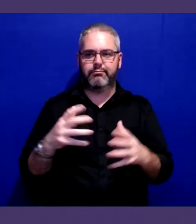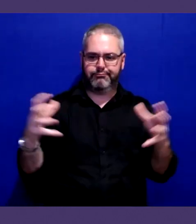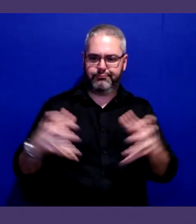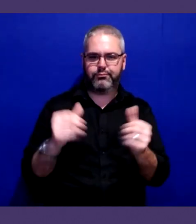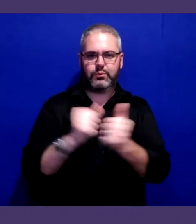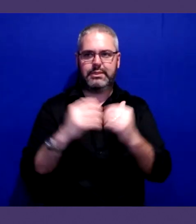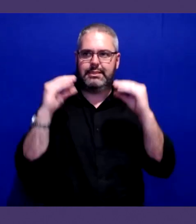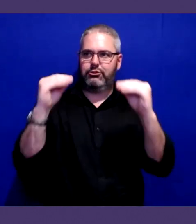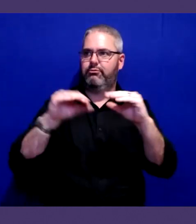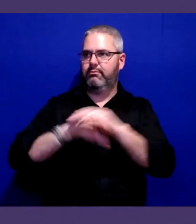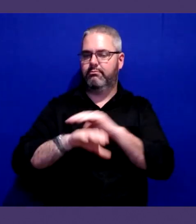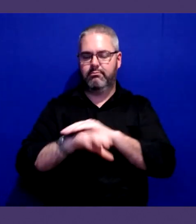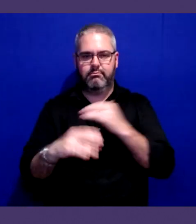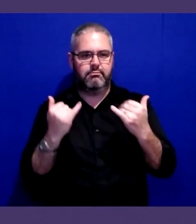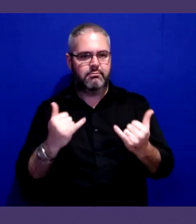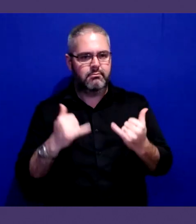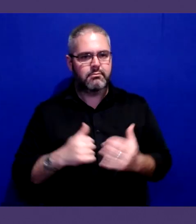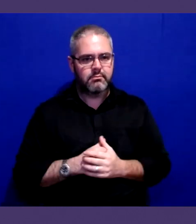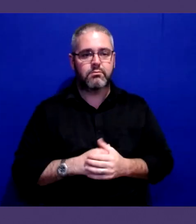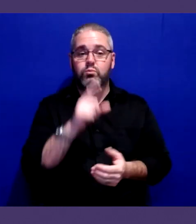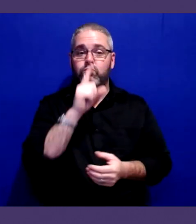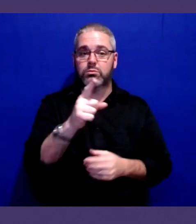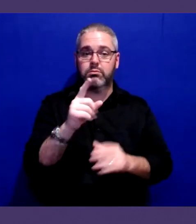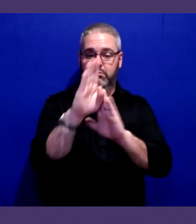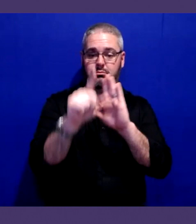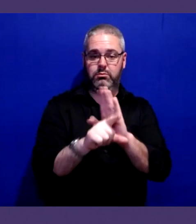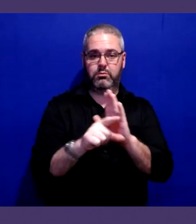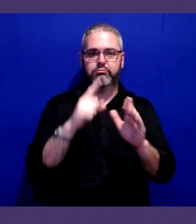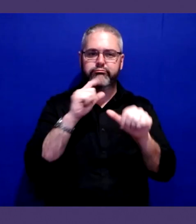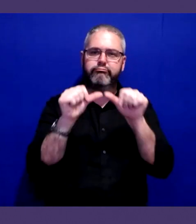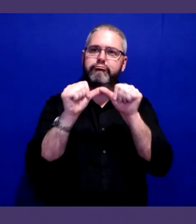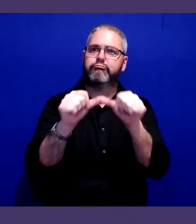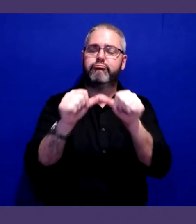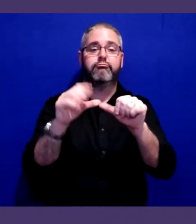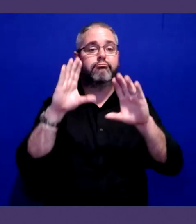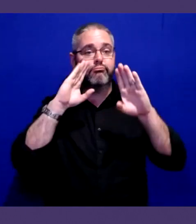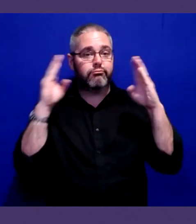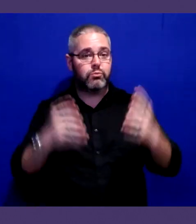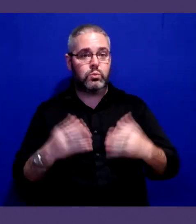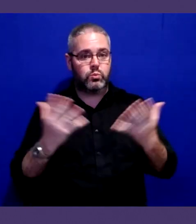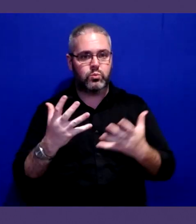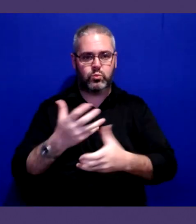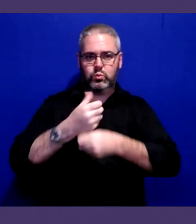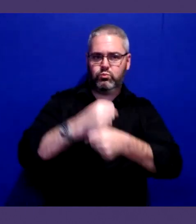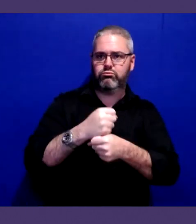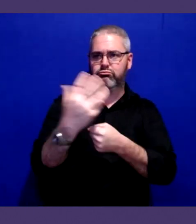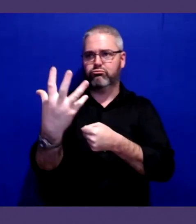But really my background is an ongoing focus on creating these inclusive teaching and learning spaces.